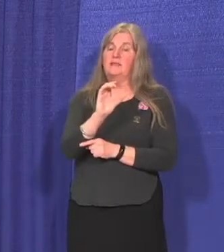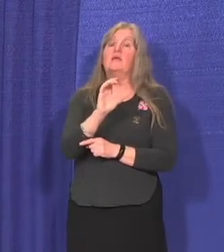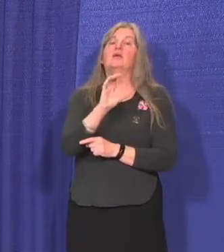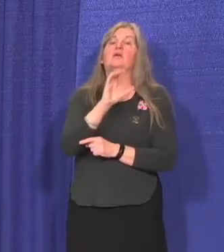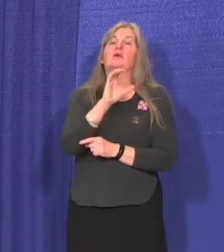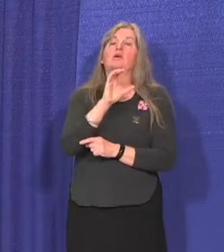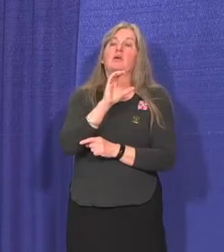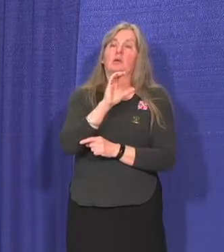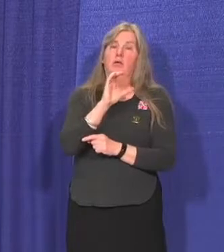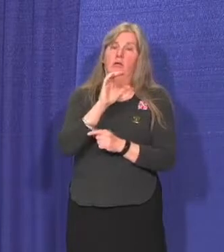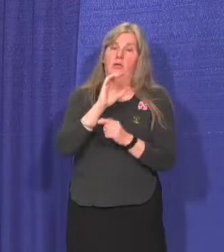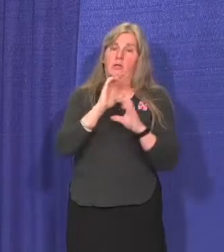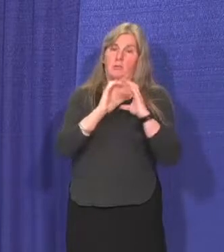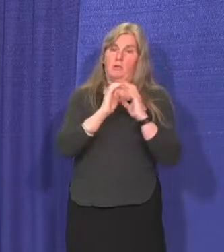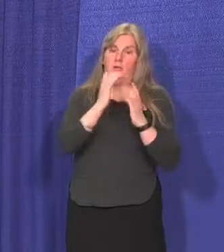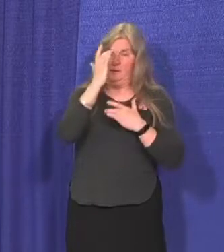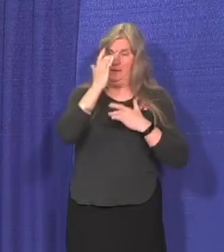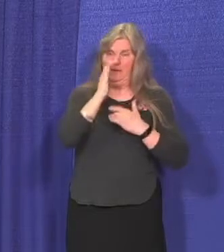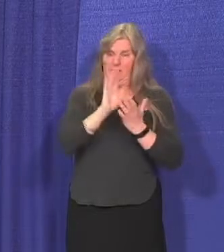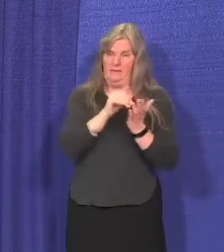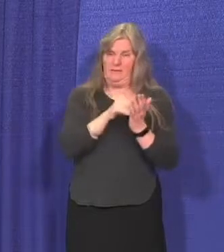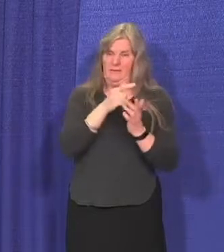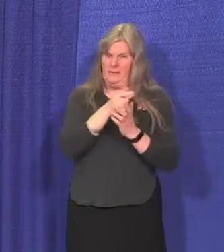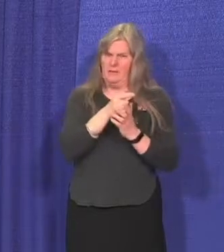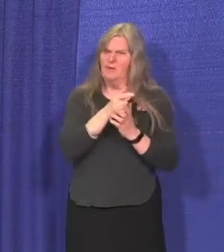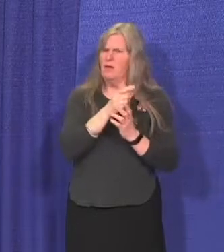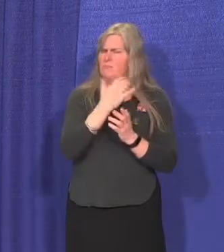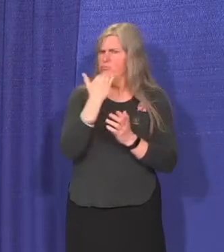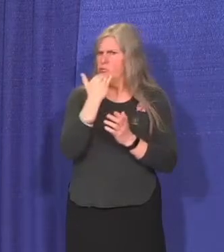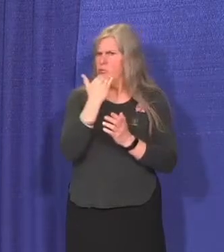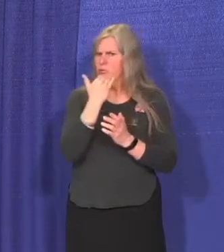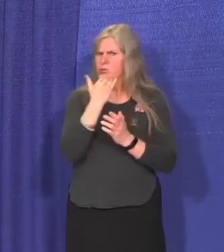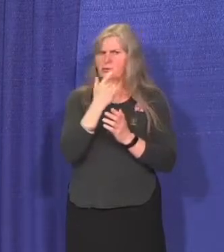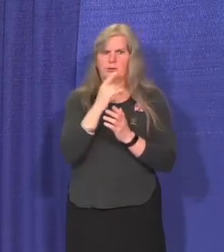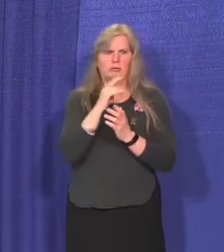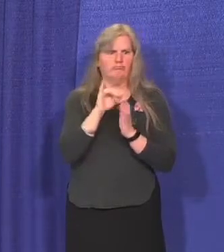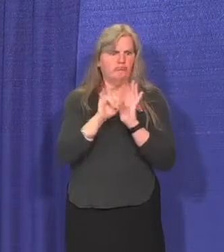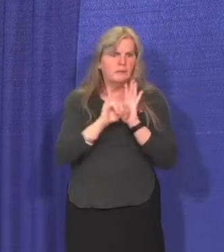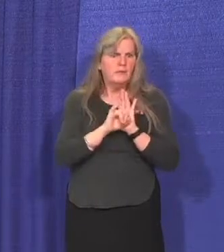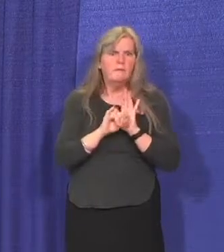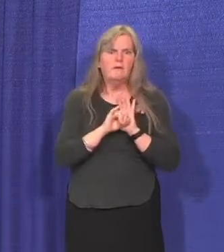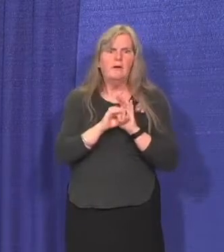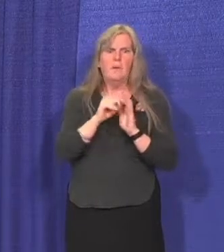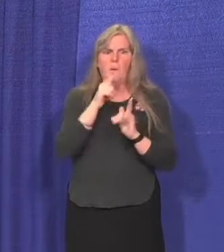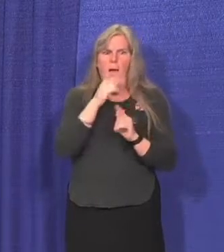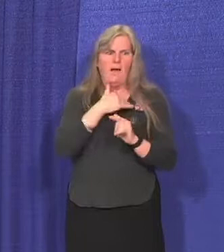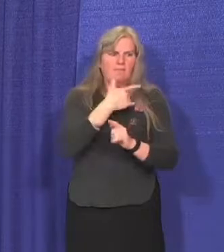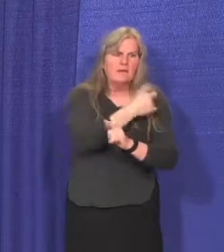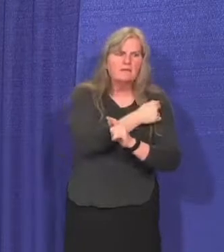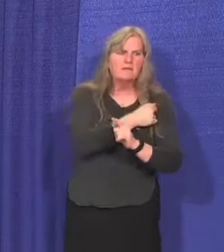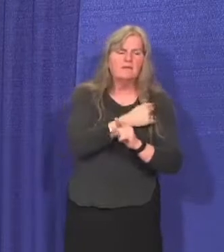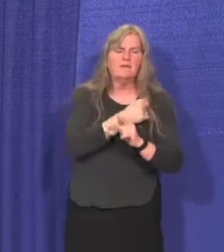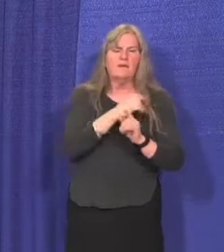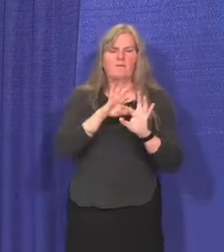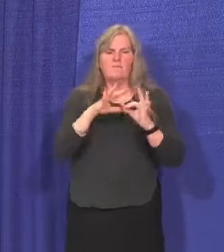results? I think Doctor Hanley can talk more about how we are using